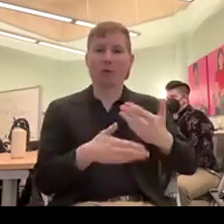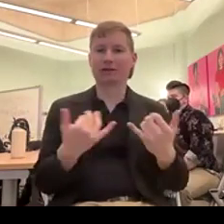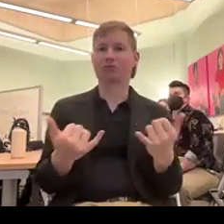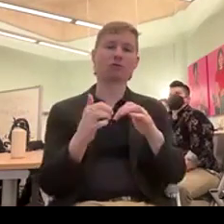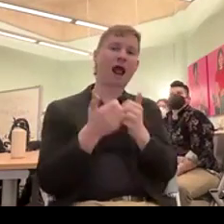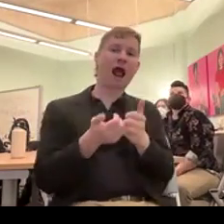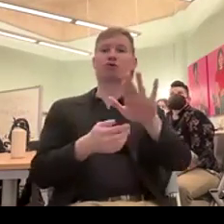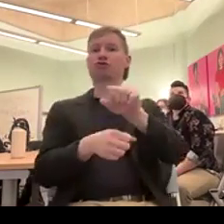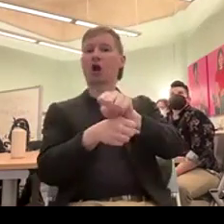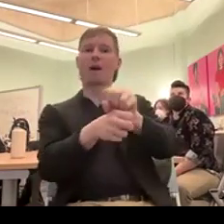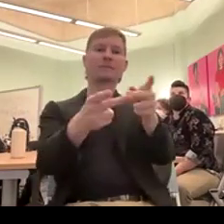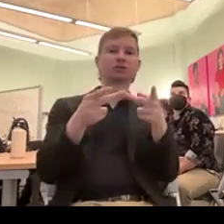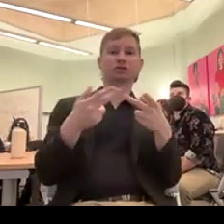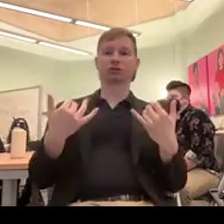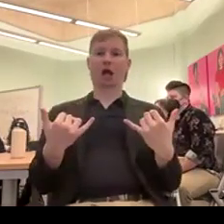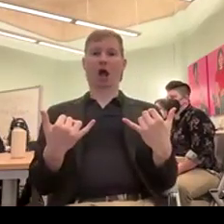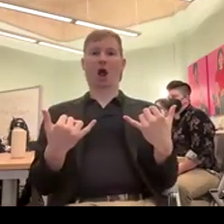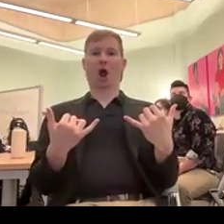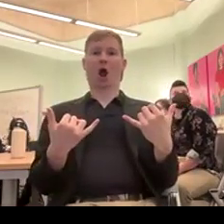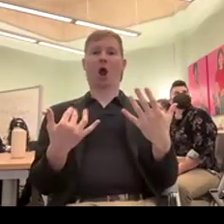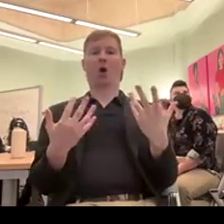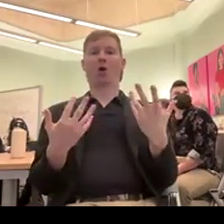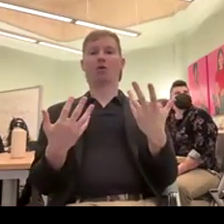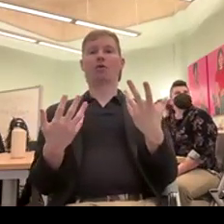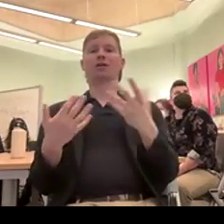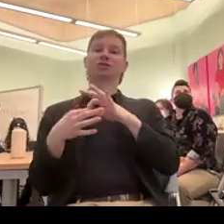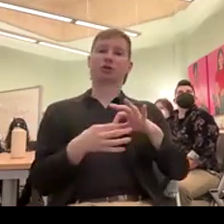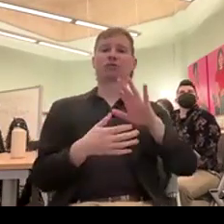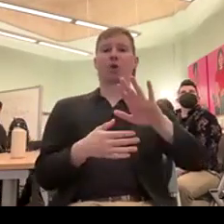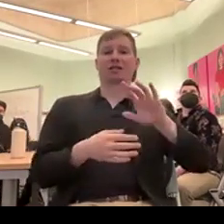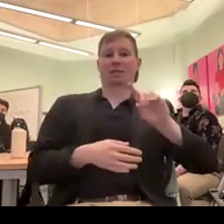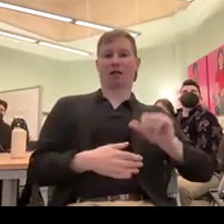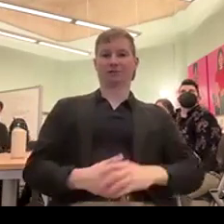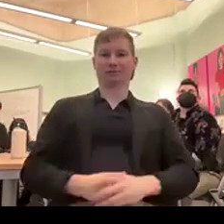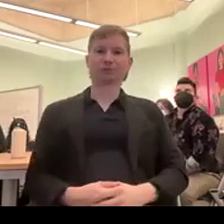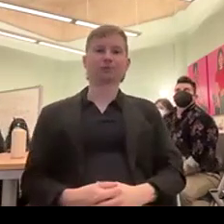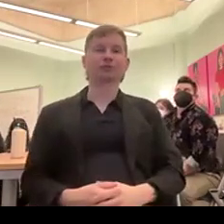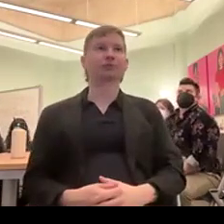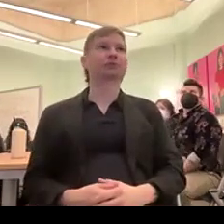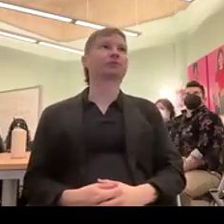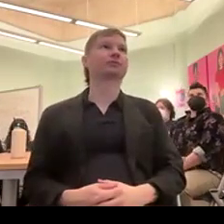but how is it working out now? So, how is your position now with respect to